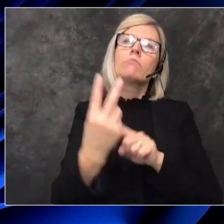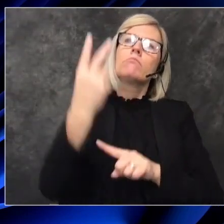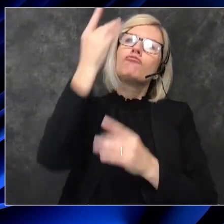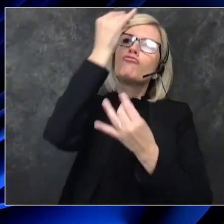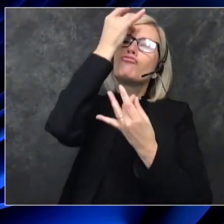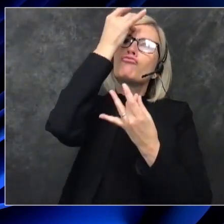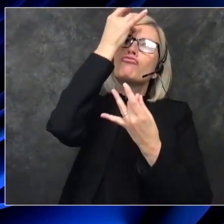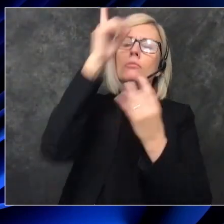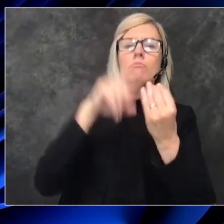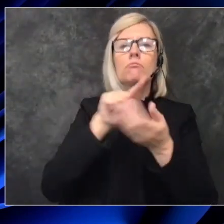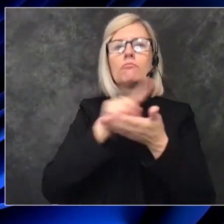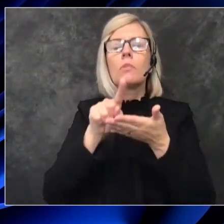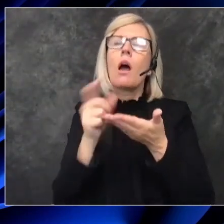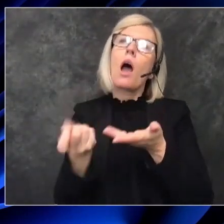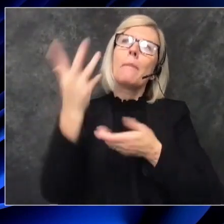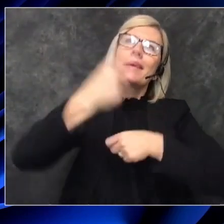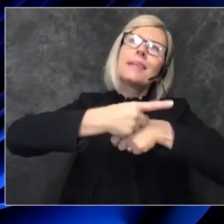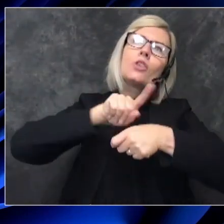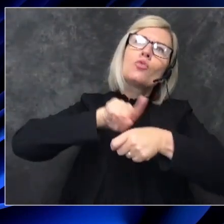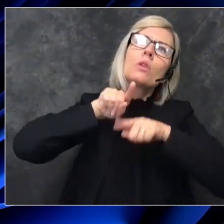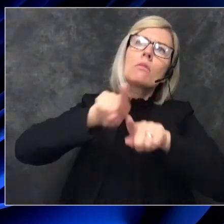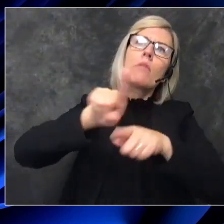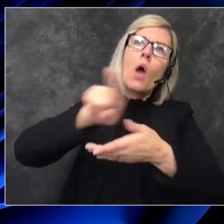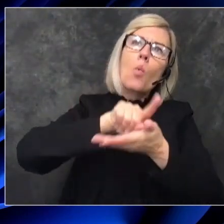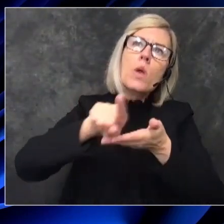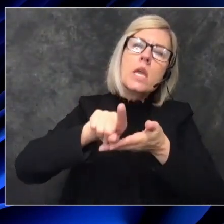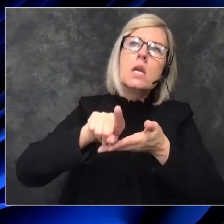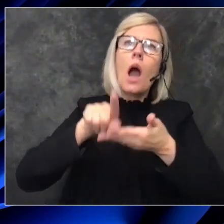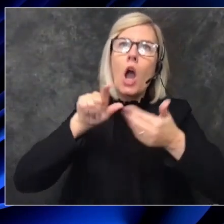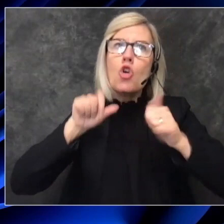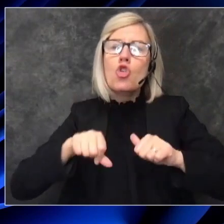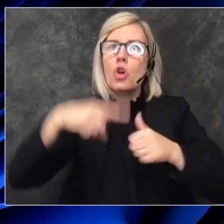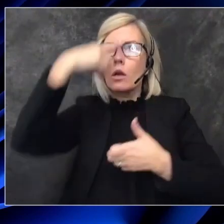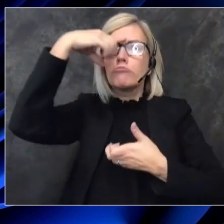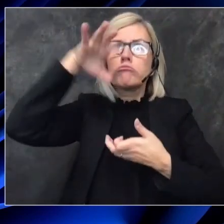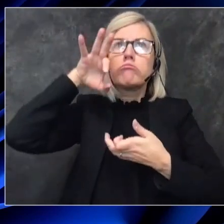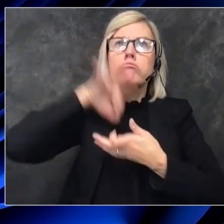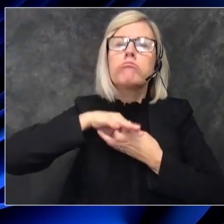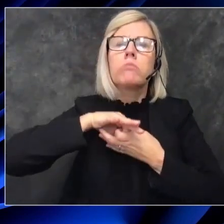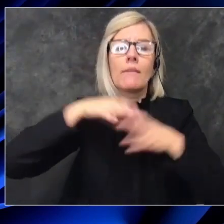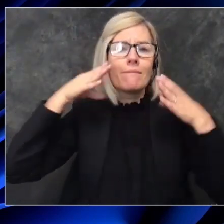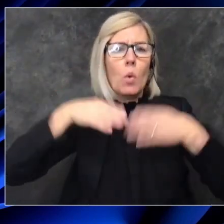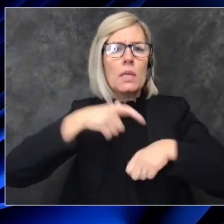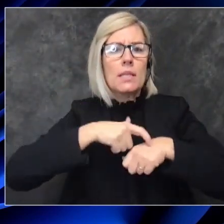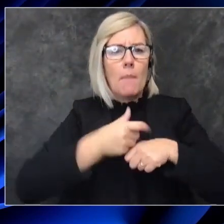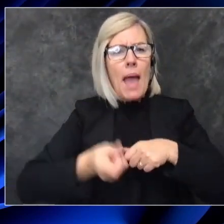how many days during that week you managed to grab yourself some focus time. So regardless of where you're